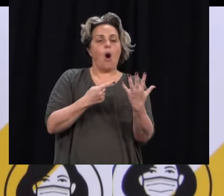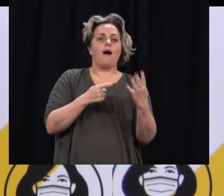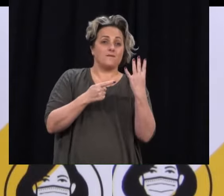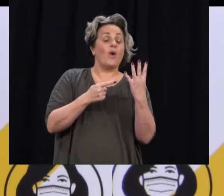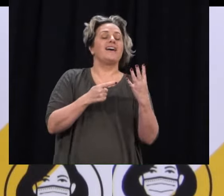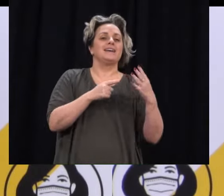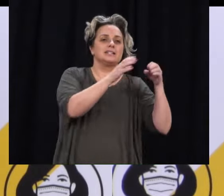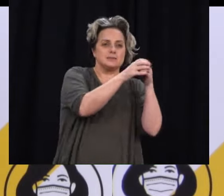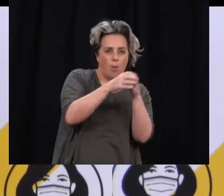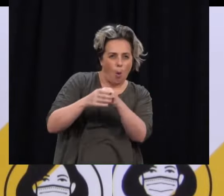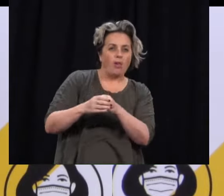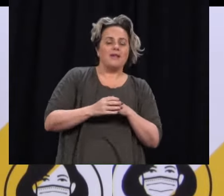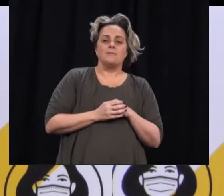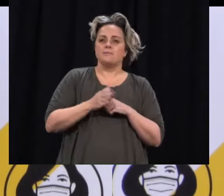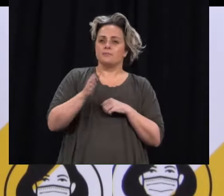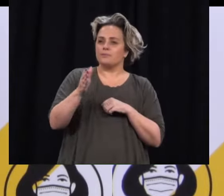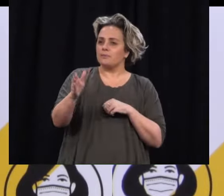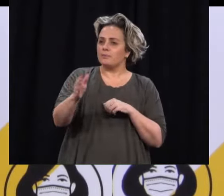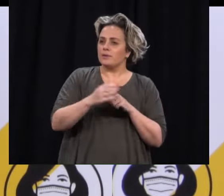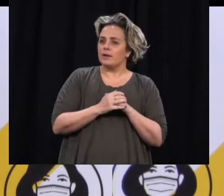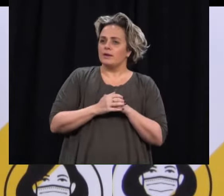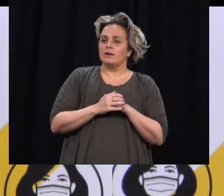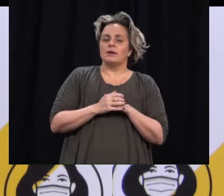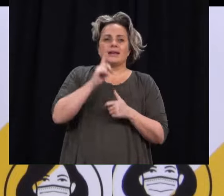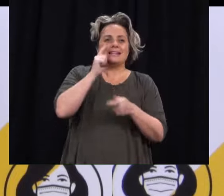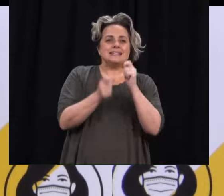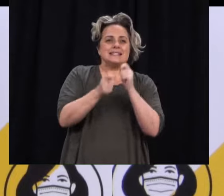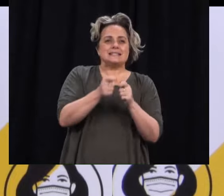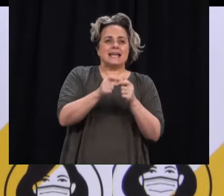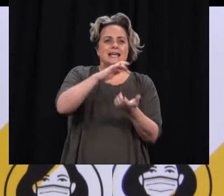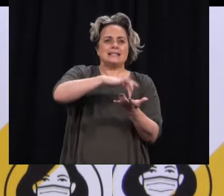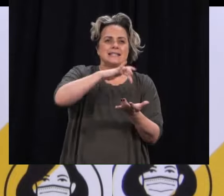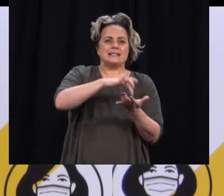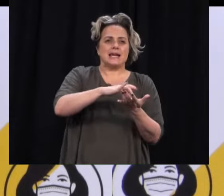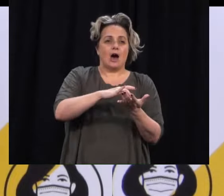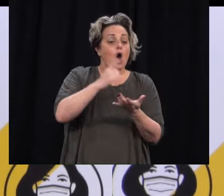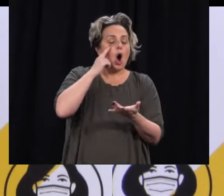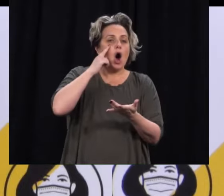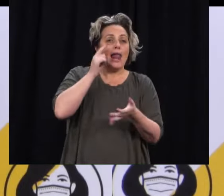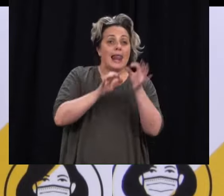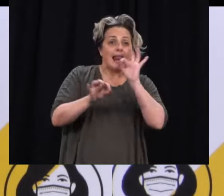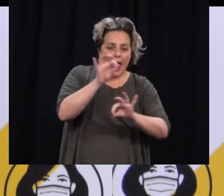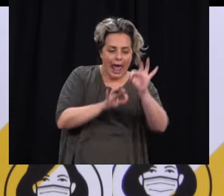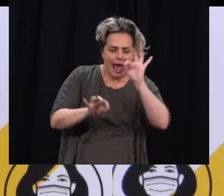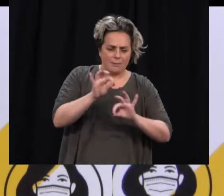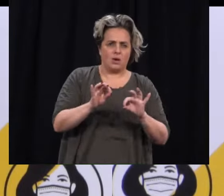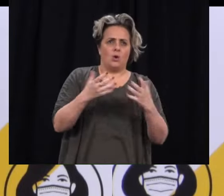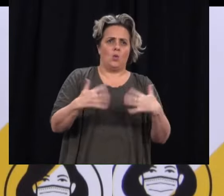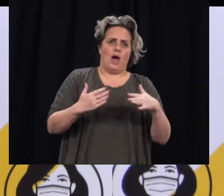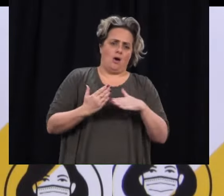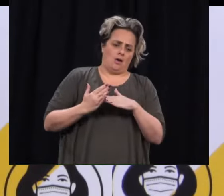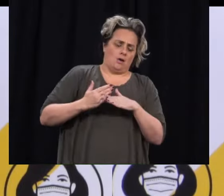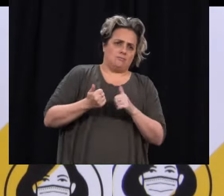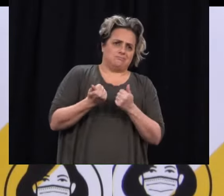the Birkdale associate grouping and the AOG grouping. The others are much smaller.